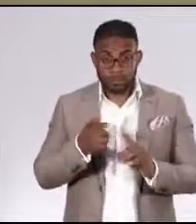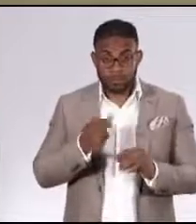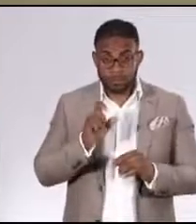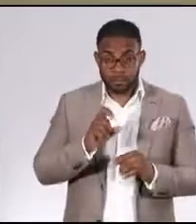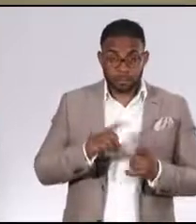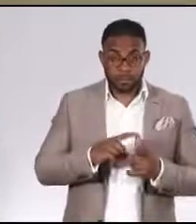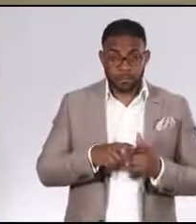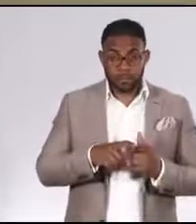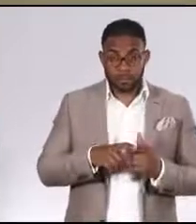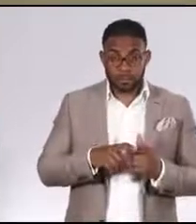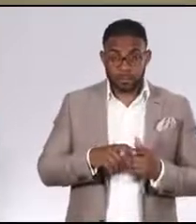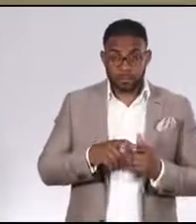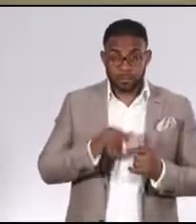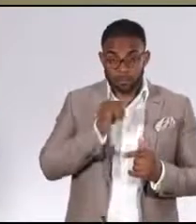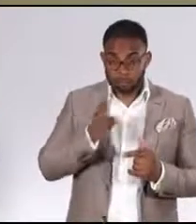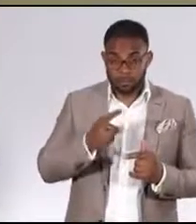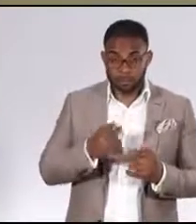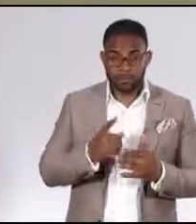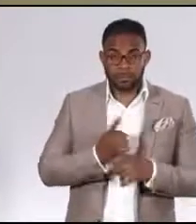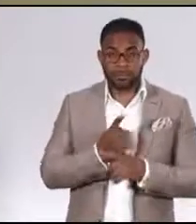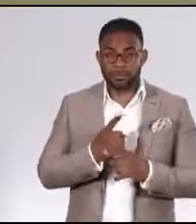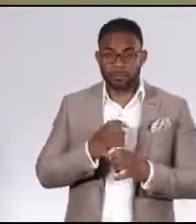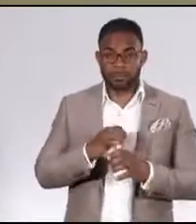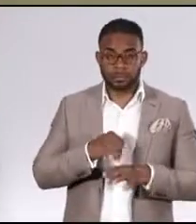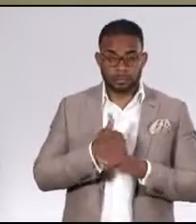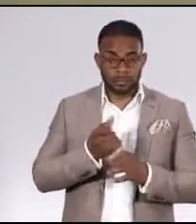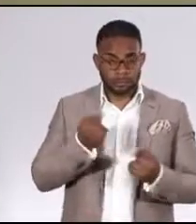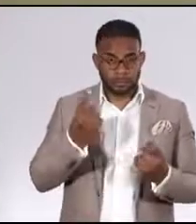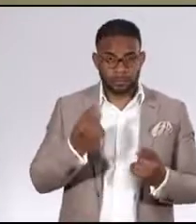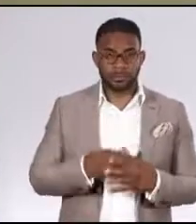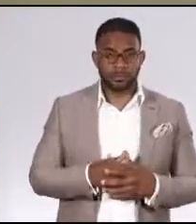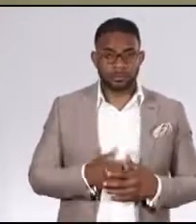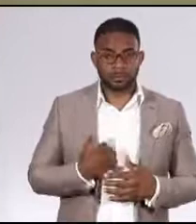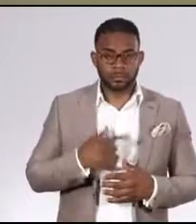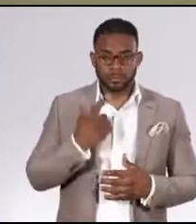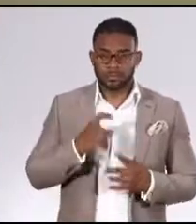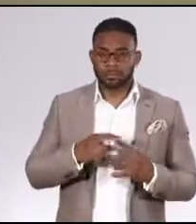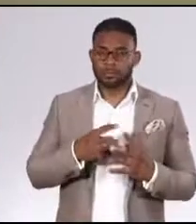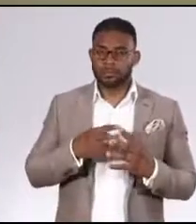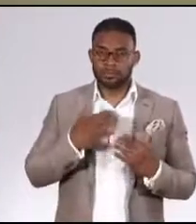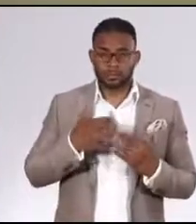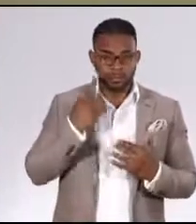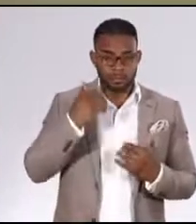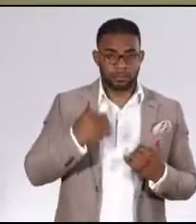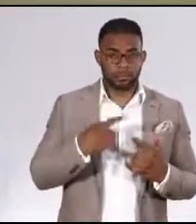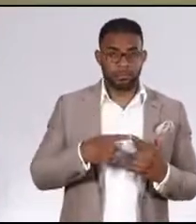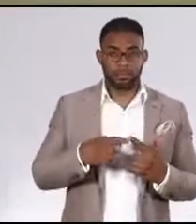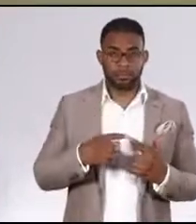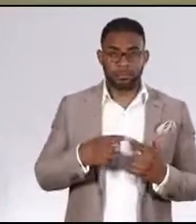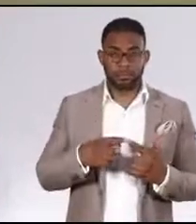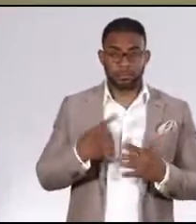not adequately in place and understood, or just be too easy for me to. I saw it in feel hopeless.